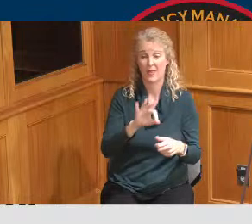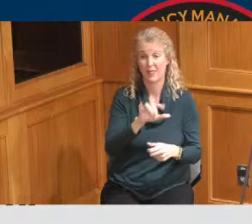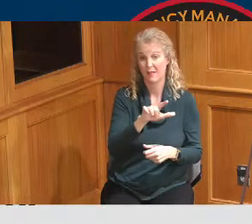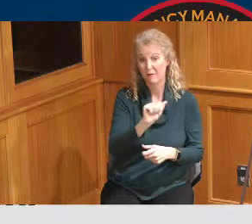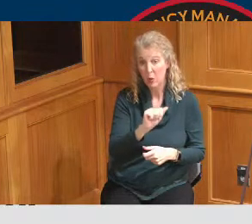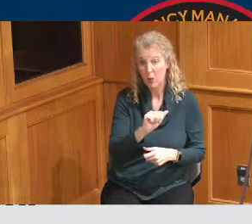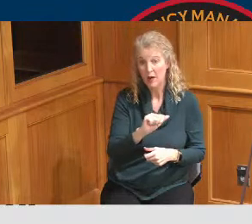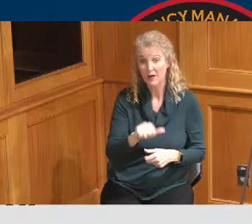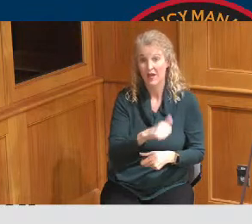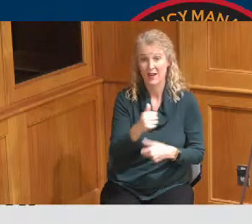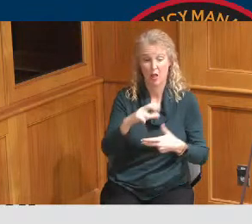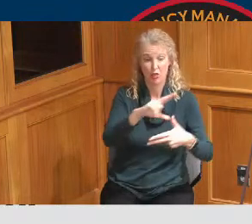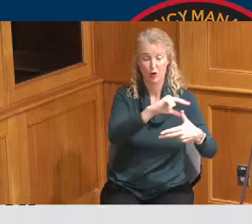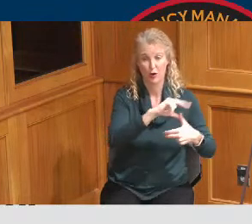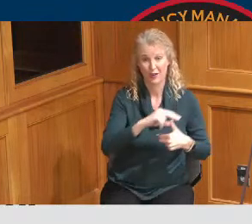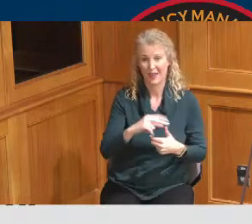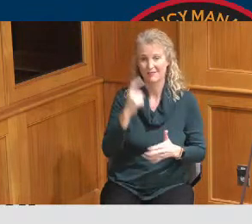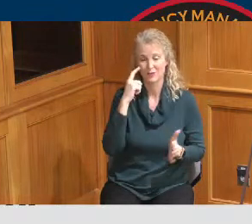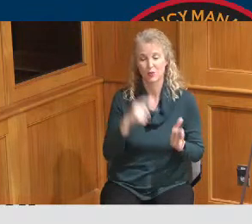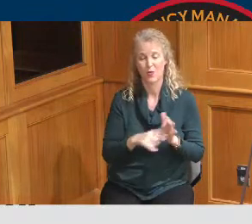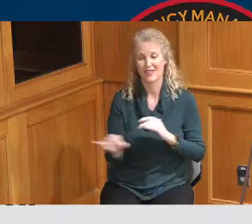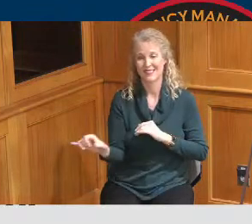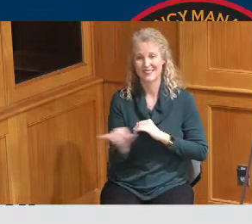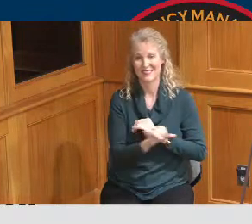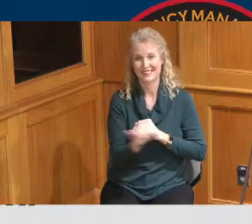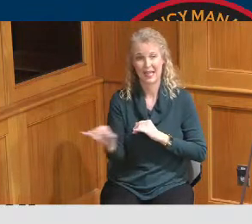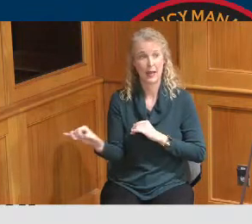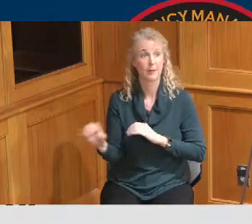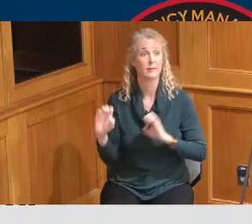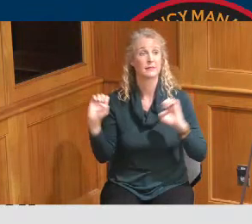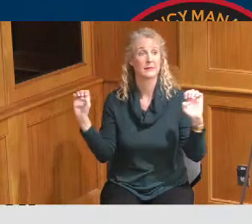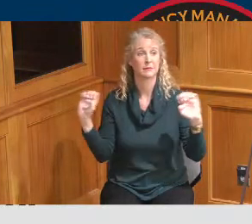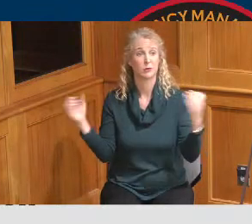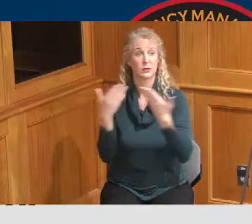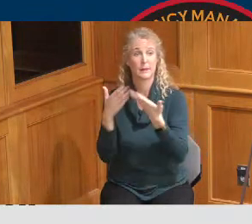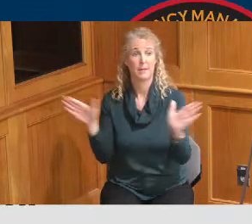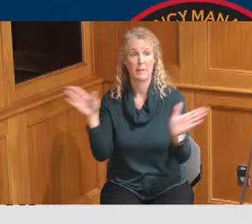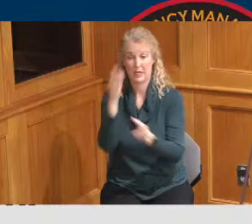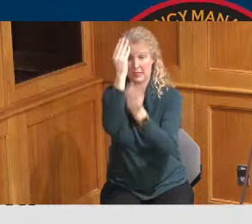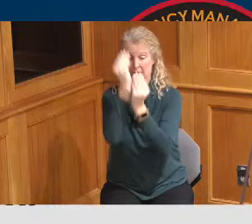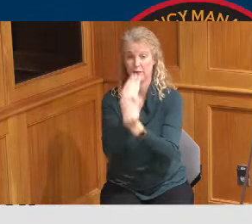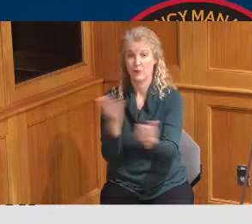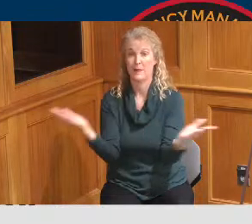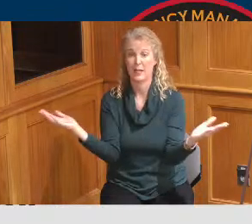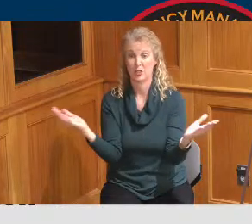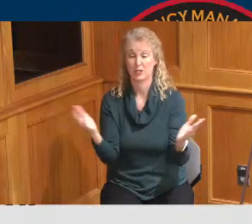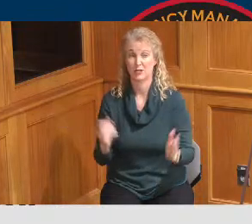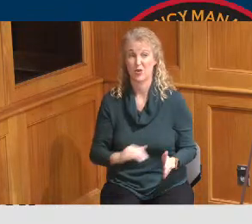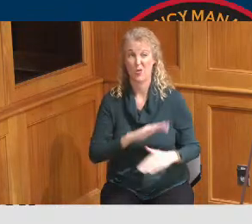were impacted by the Hurricanes and then emergency public information so this proves to be you know